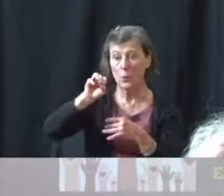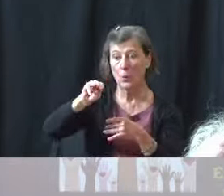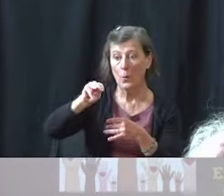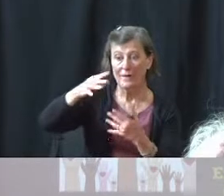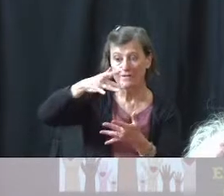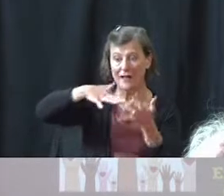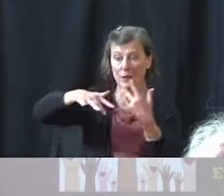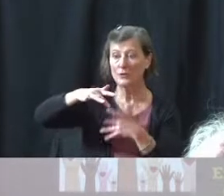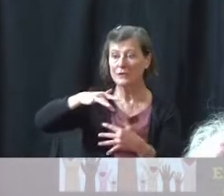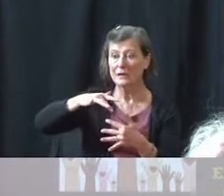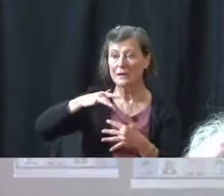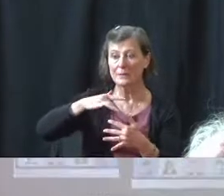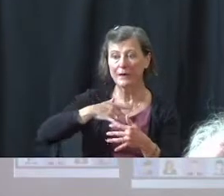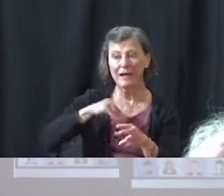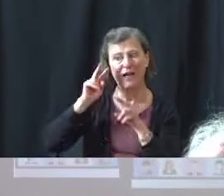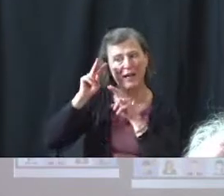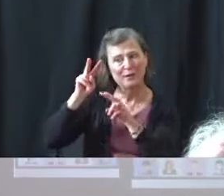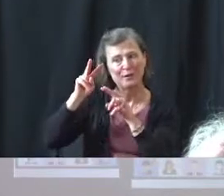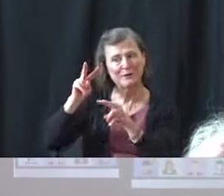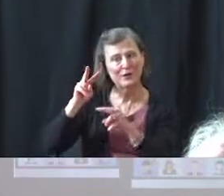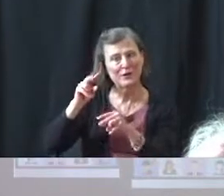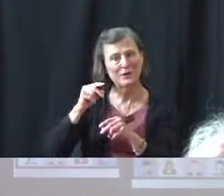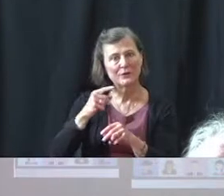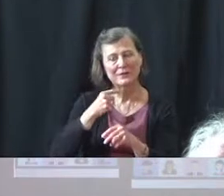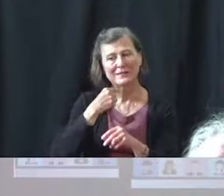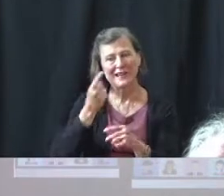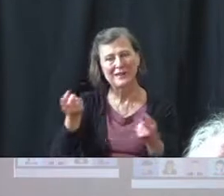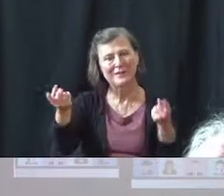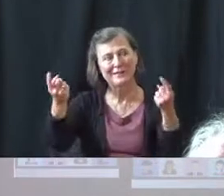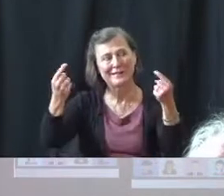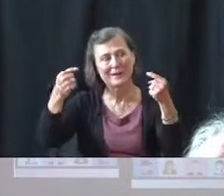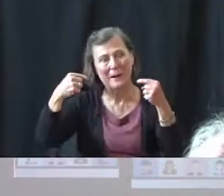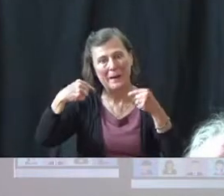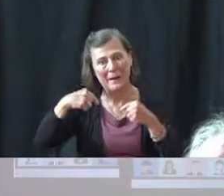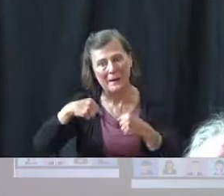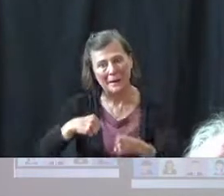I sure look forward to telling you to come back and join us for our fellowship hour,